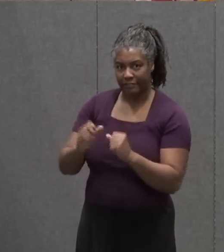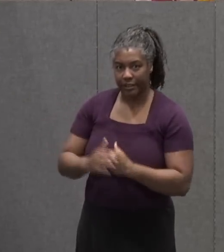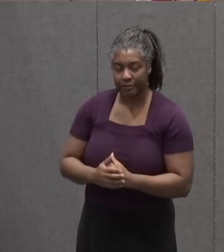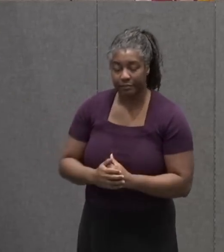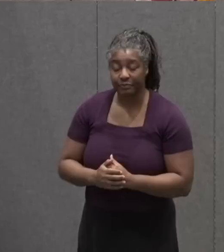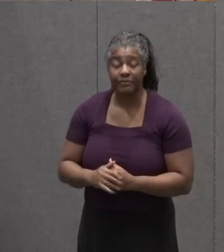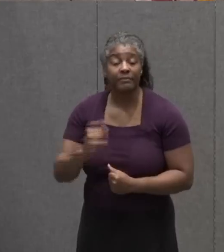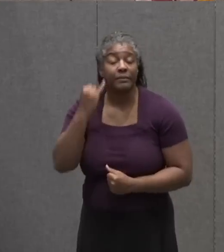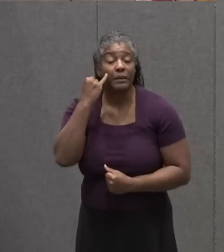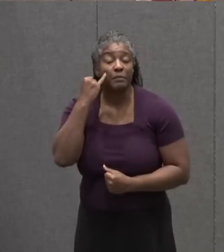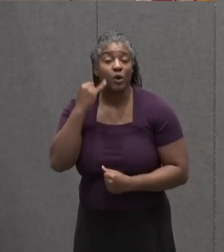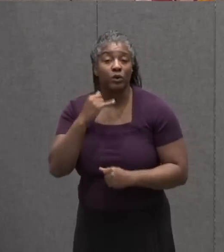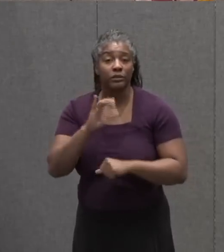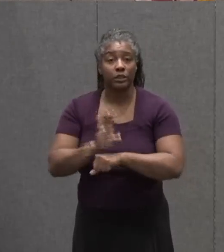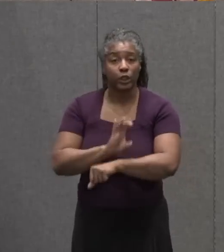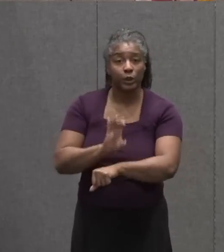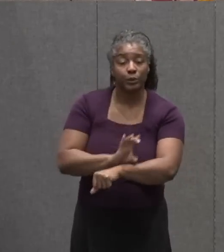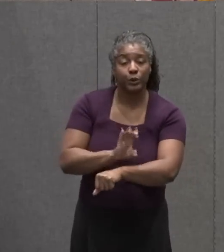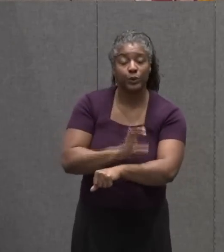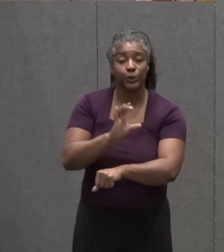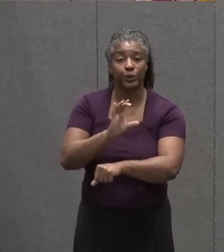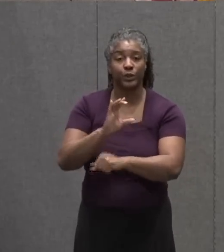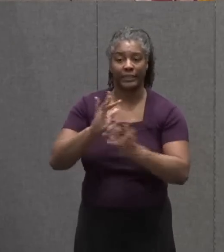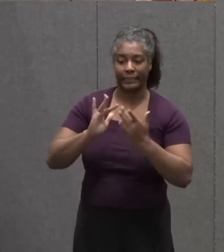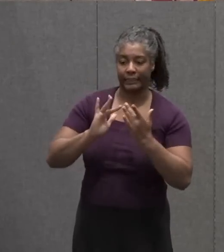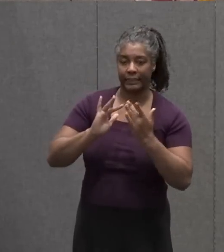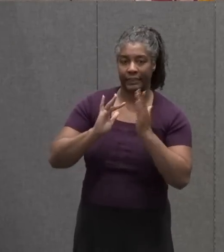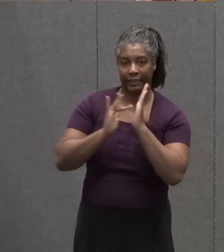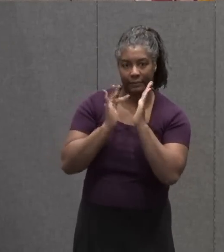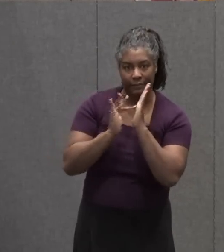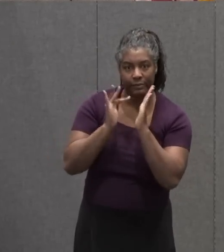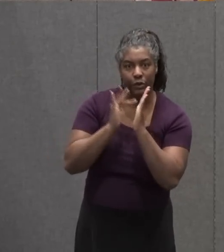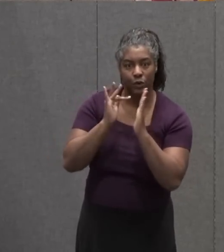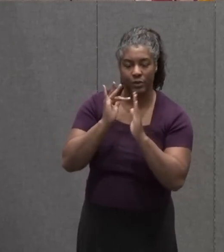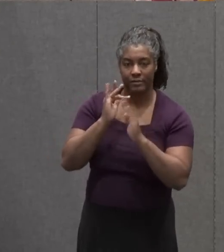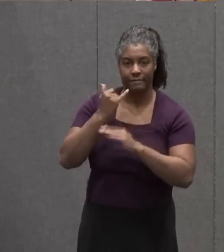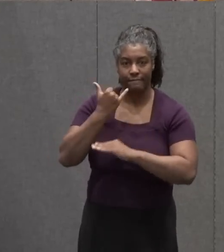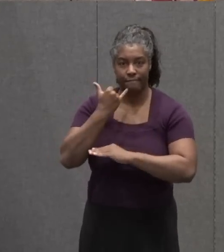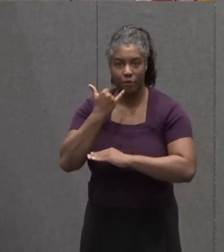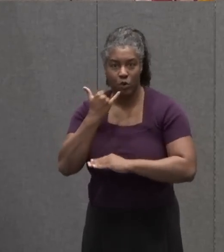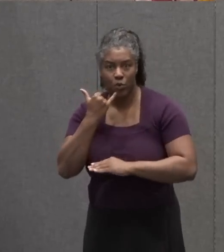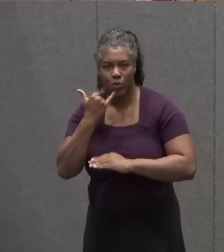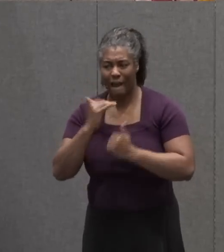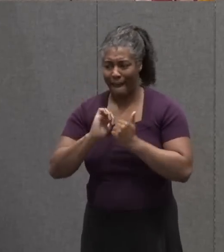we need to stay safe and there are three rules that we can follow.